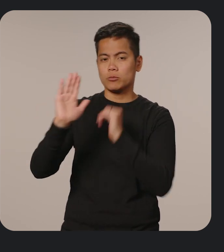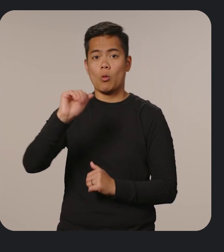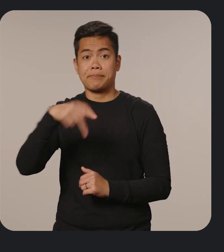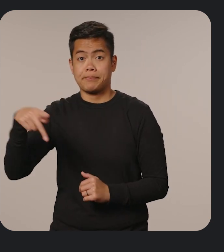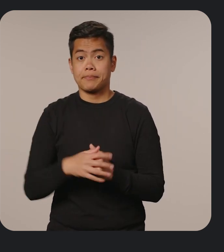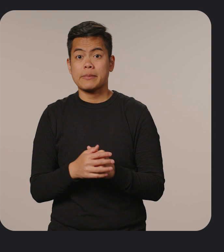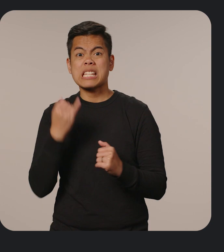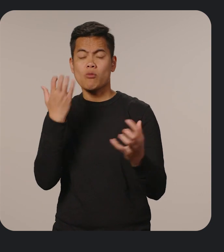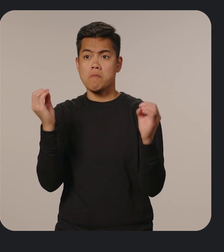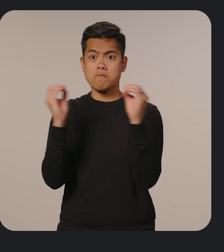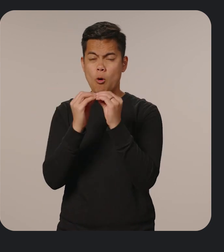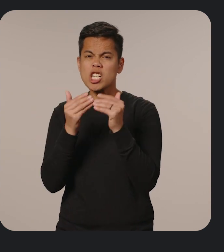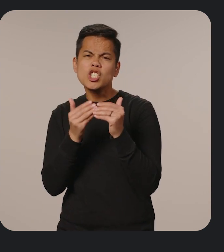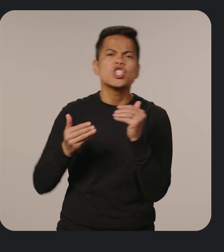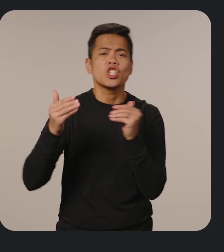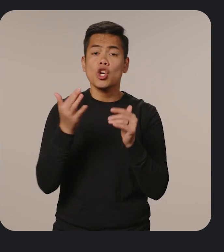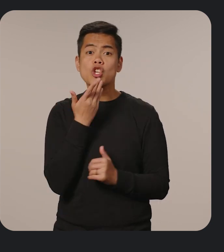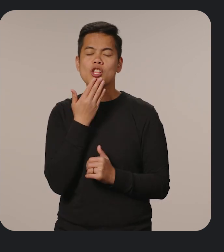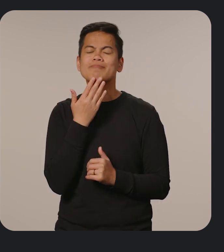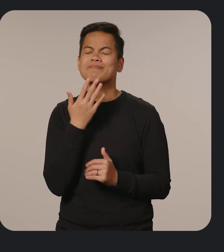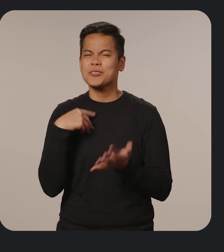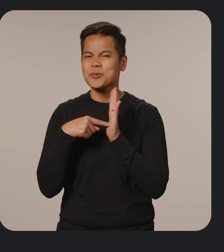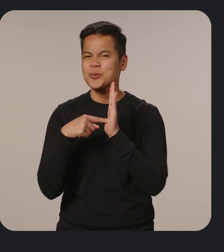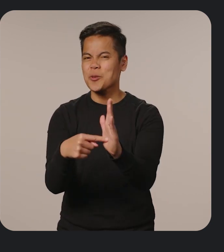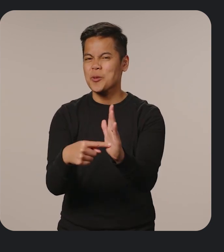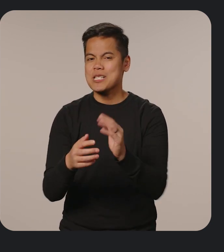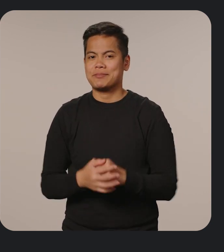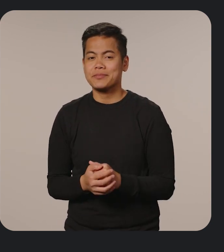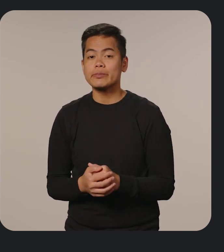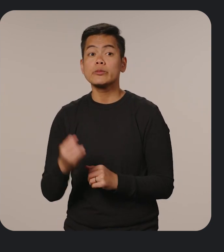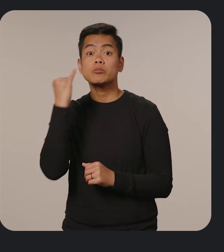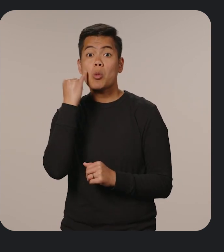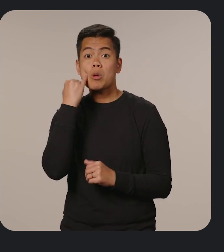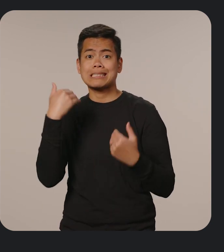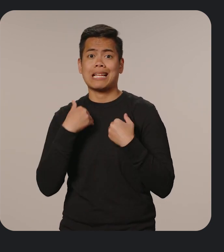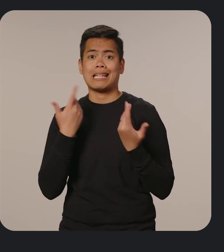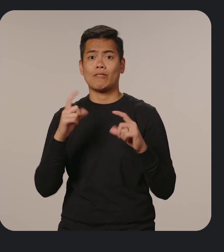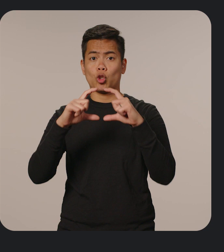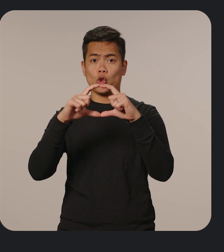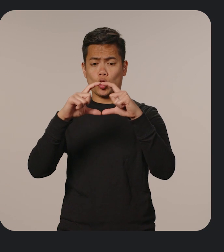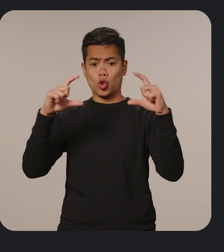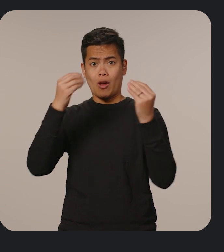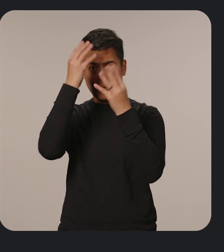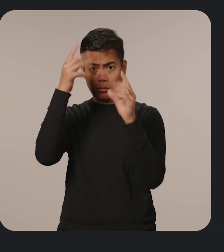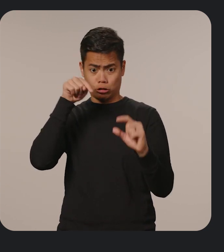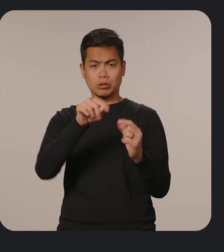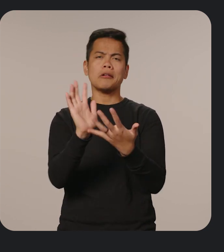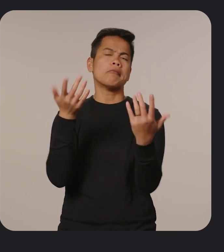Wouldn't it be cool if you could have the UI around the image adapt so that it's infused with the colors in the image itself?